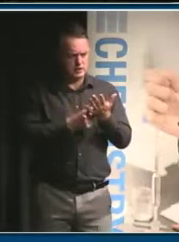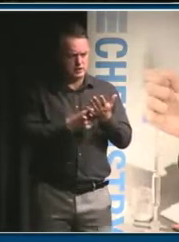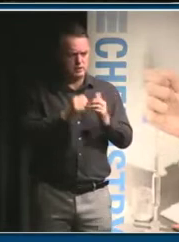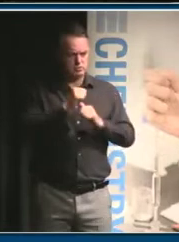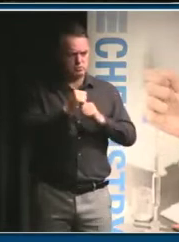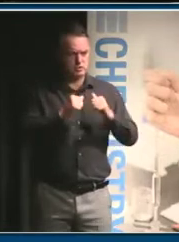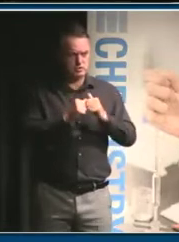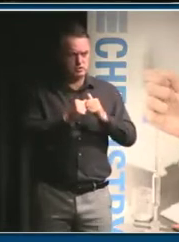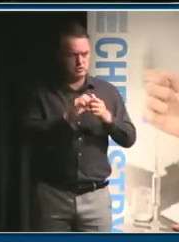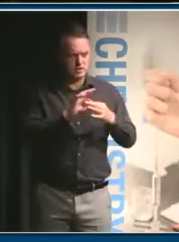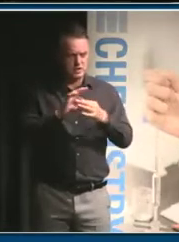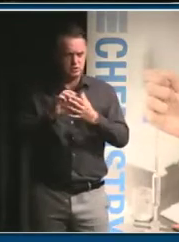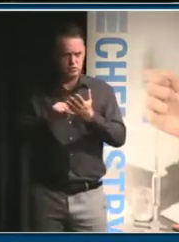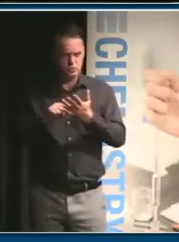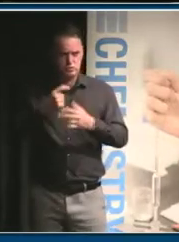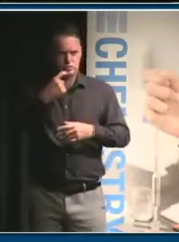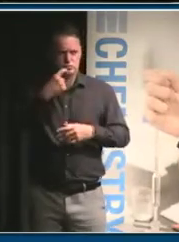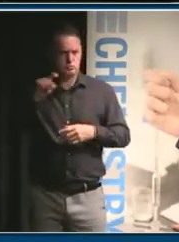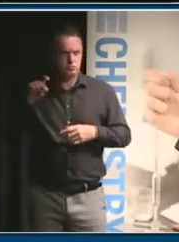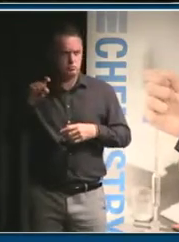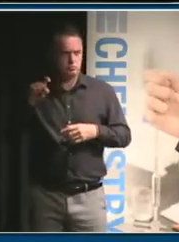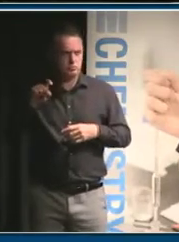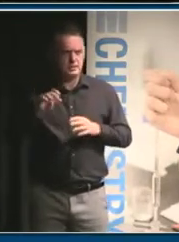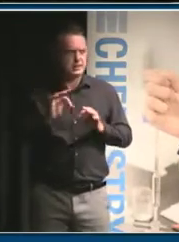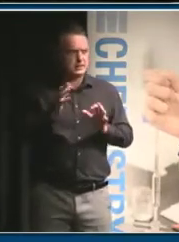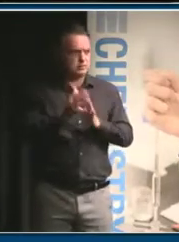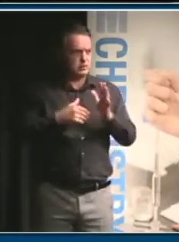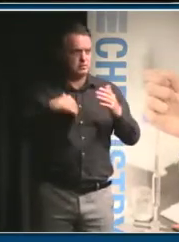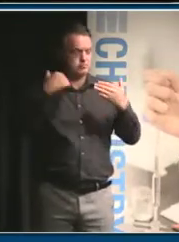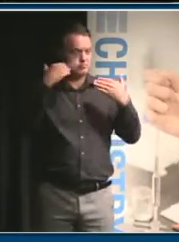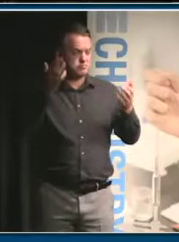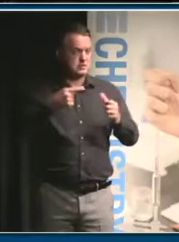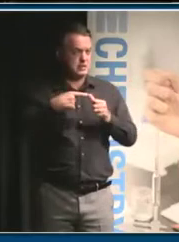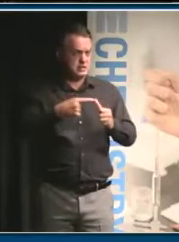with toxicity? It wasn't that I didn't know the answer to the question; had I